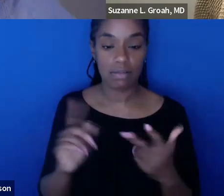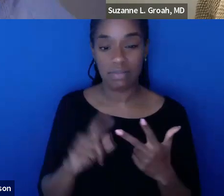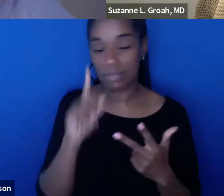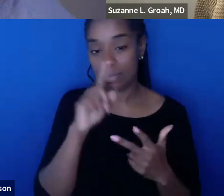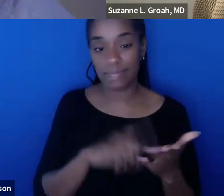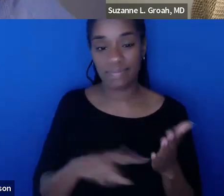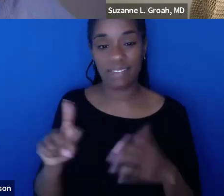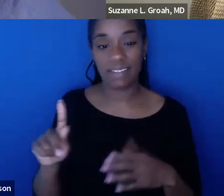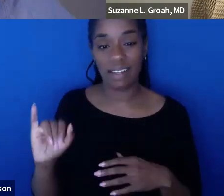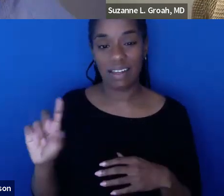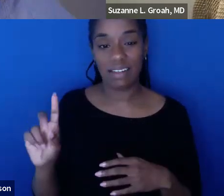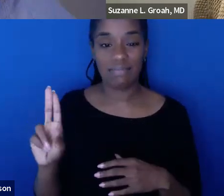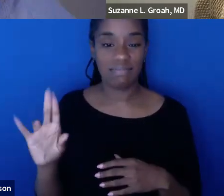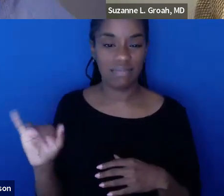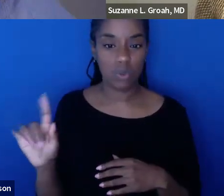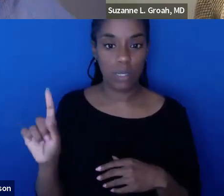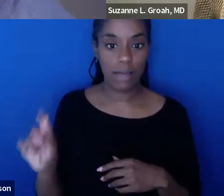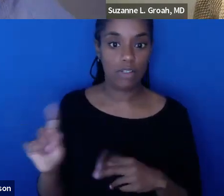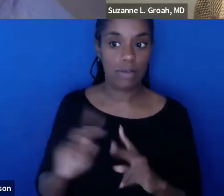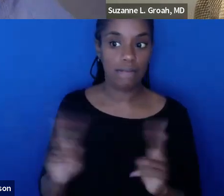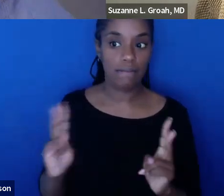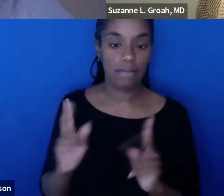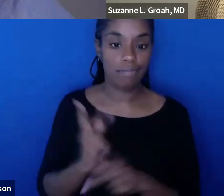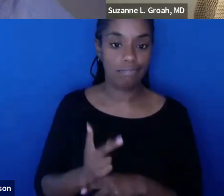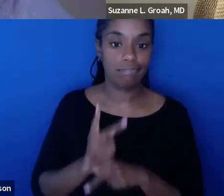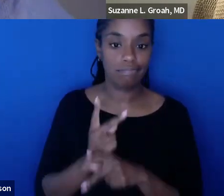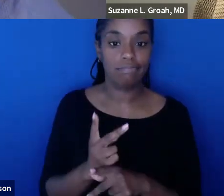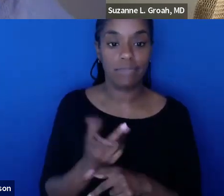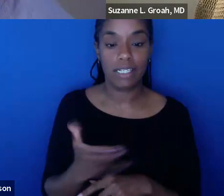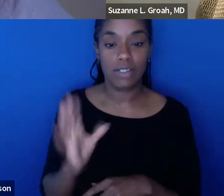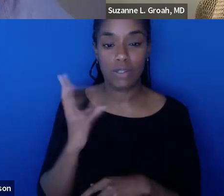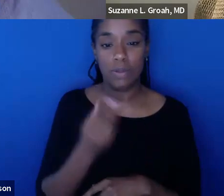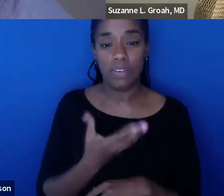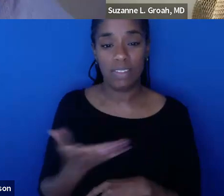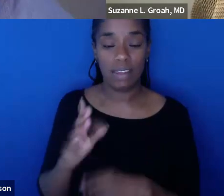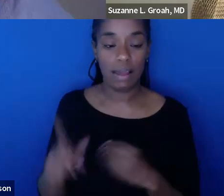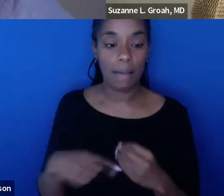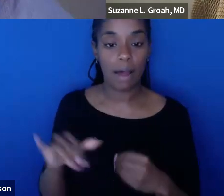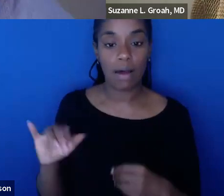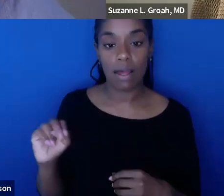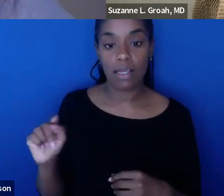So we have to be really cautious of all that. Here's the beautiful thing about intravesical gentamicin.